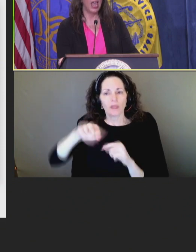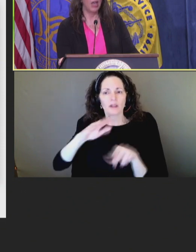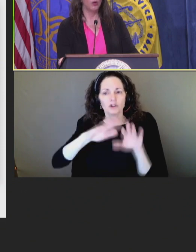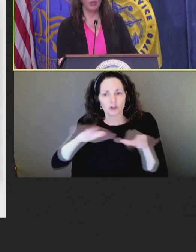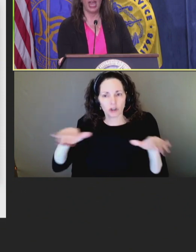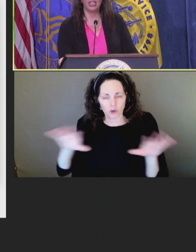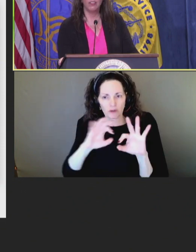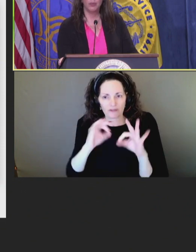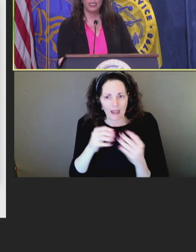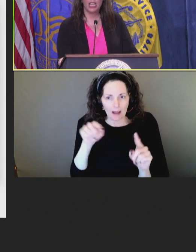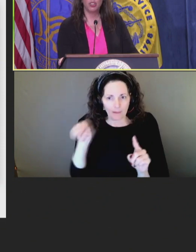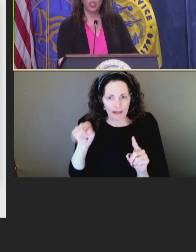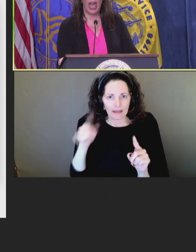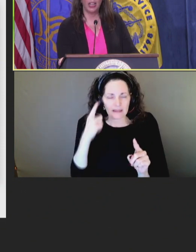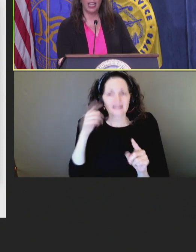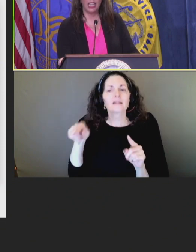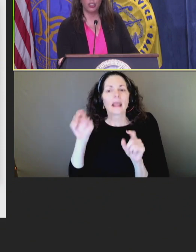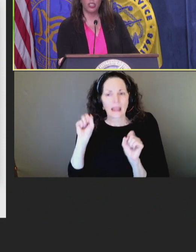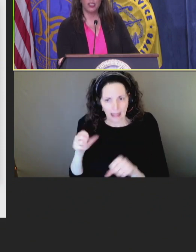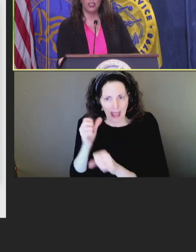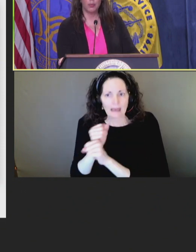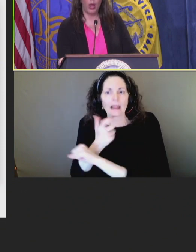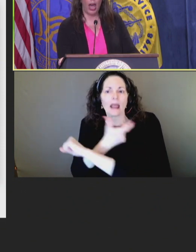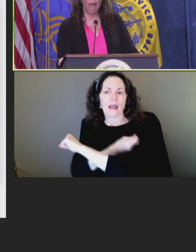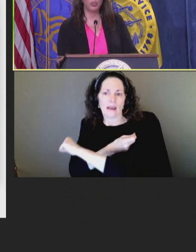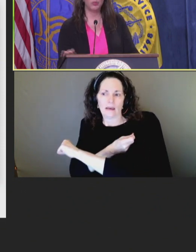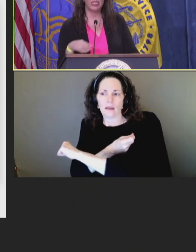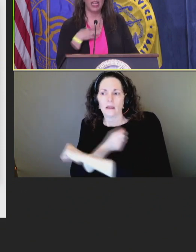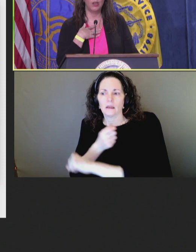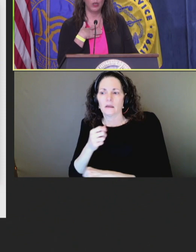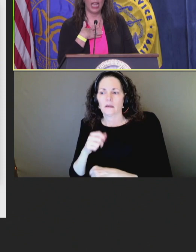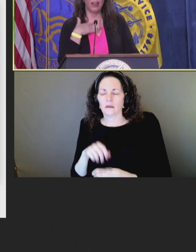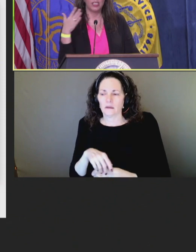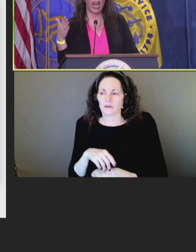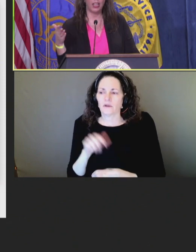We're planning for potential allocations of supply, which mean then we have to allocate